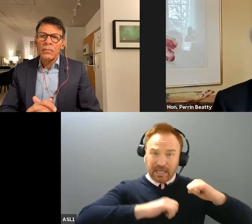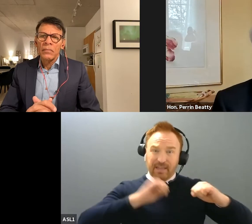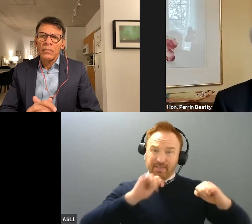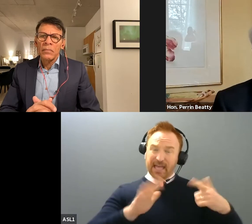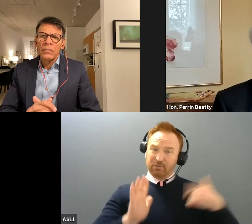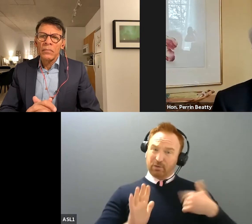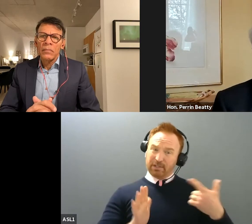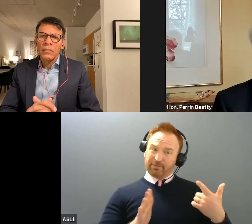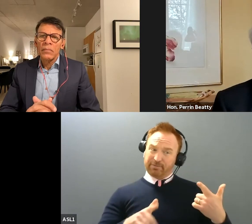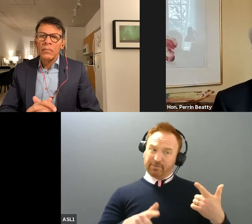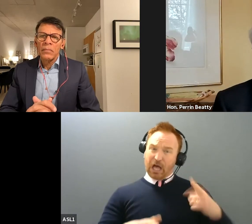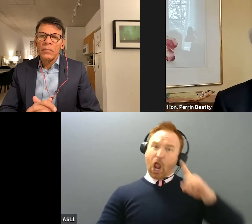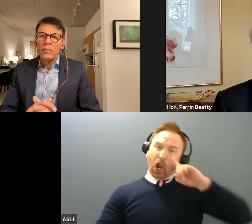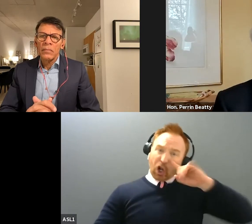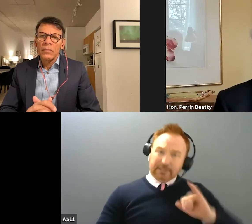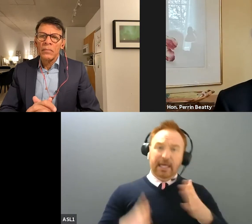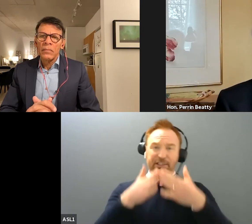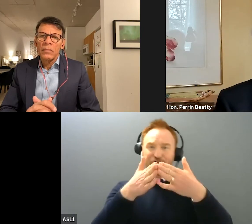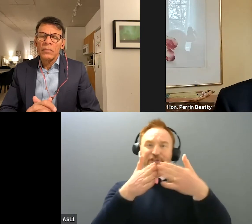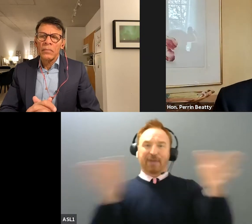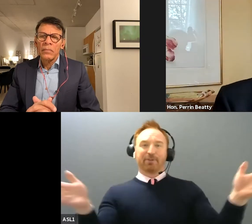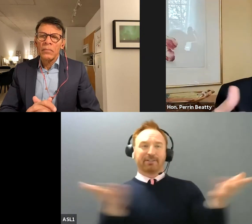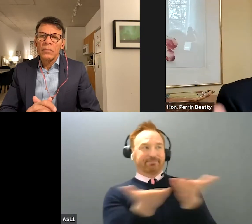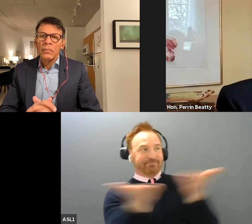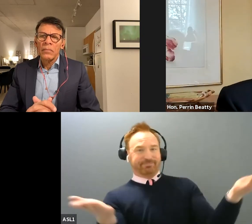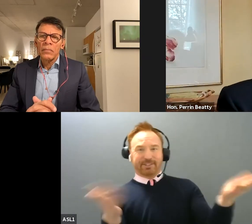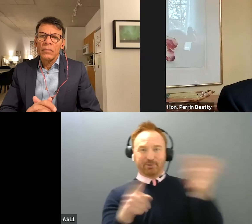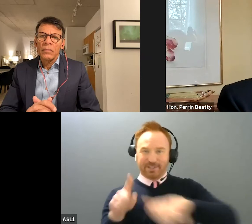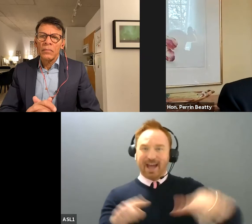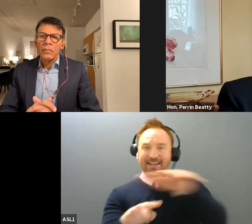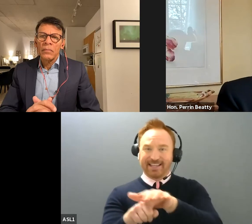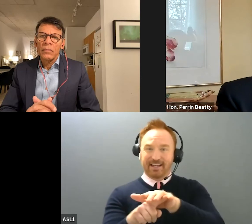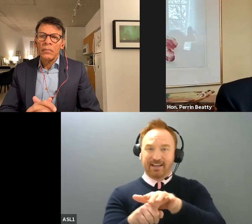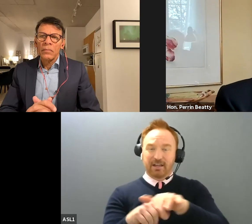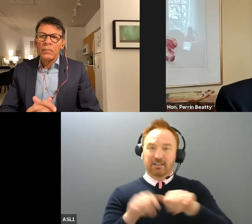us an opportunity, I think, to sensitize people to the need to look at recruitment, of bringing